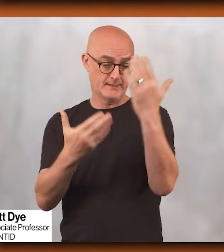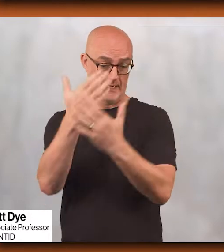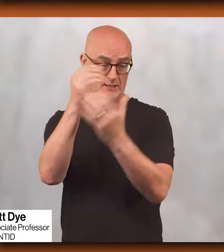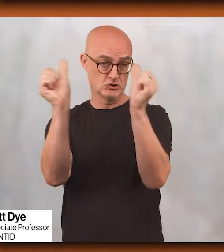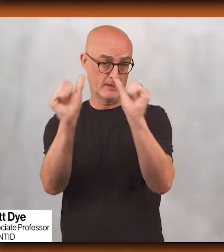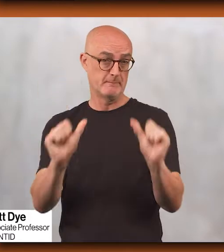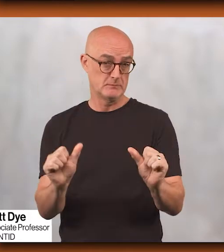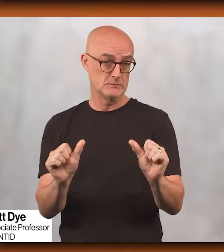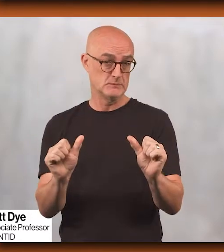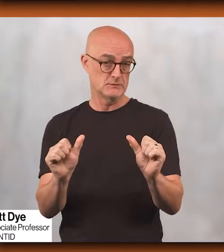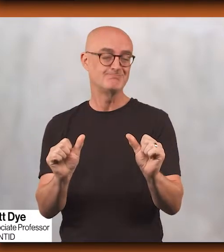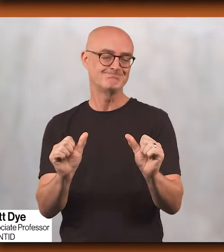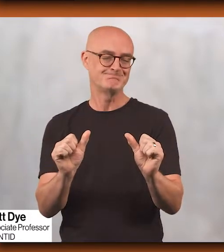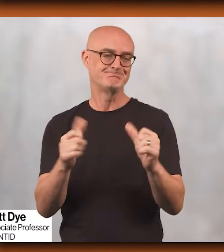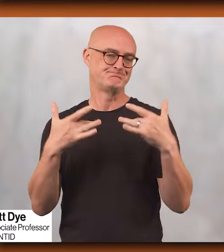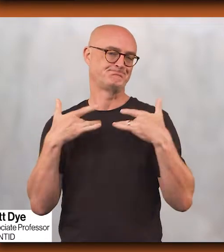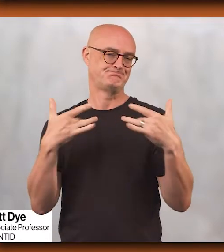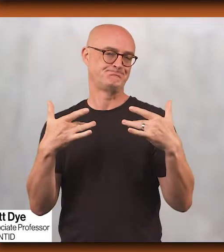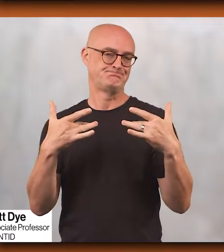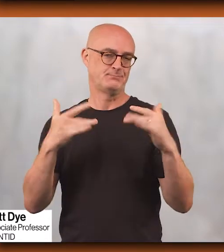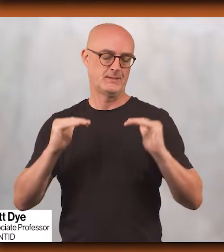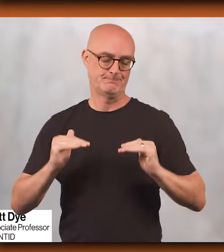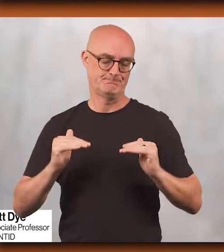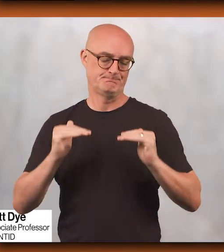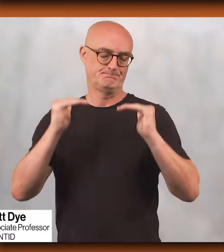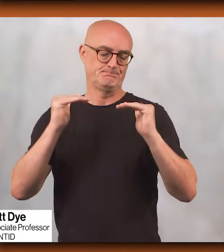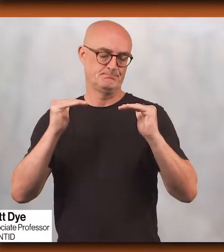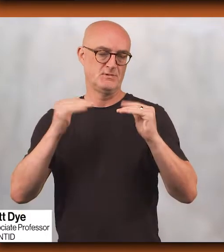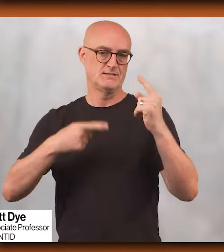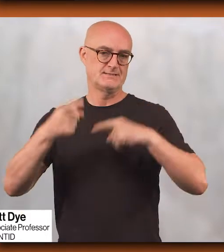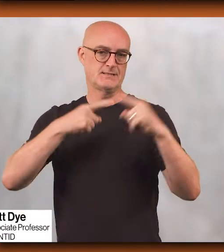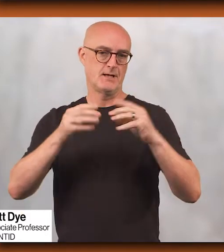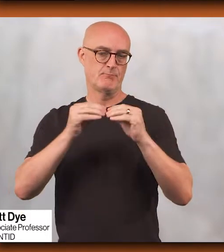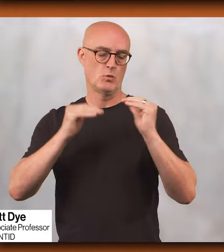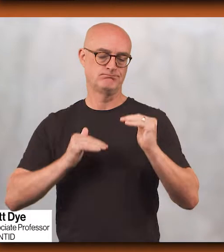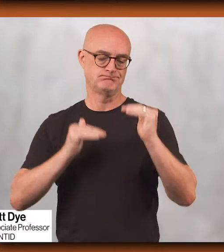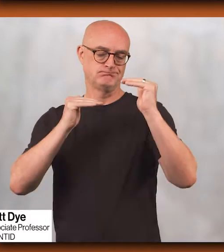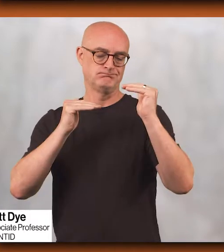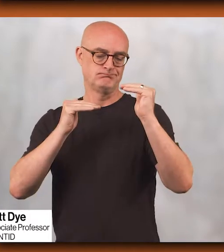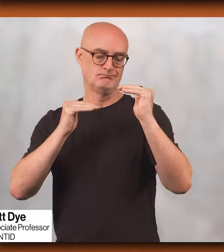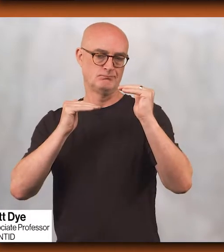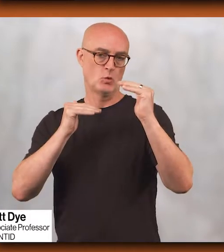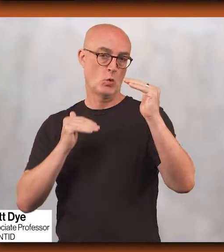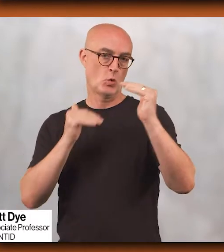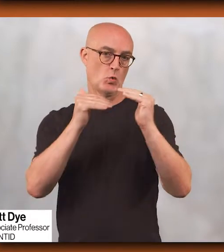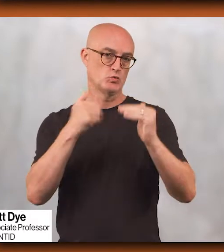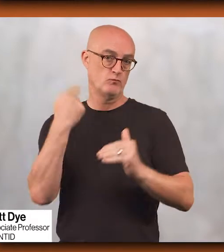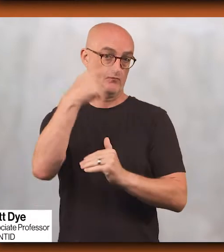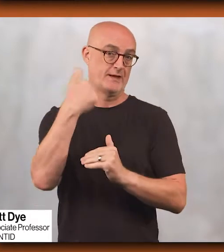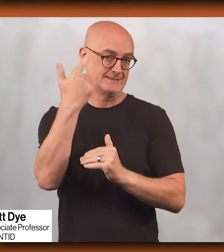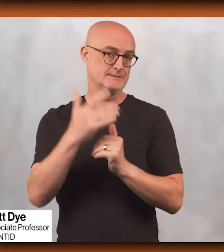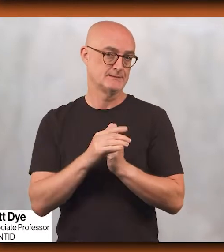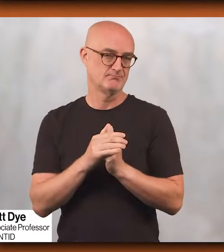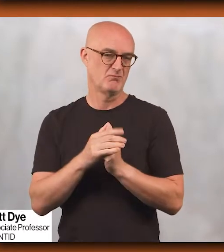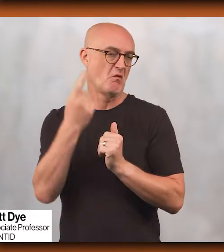Complex hand shapes are located closer to the signer's face, at least for the citation forms that are in ASL-LEX.